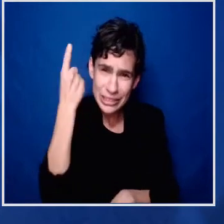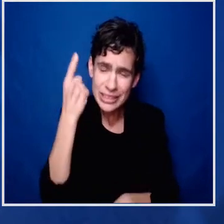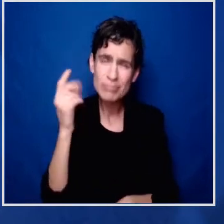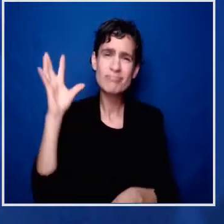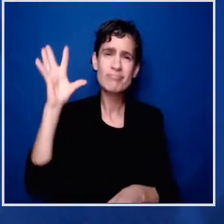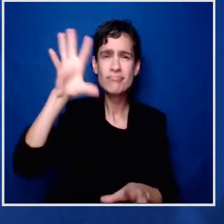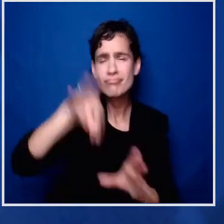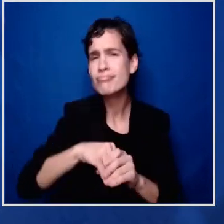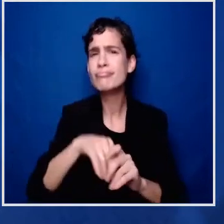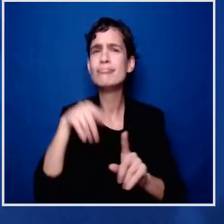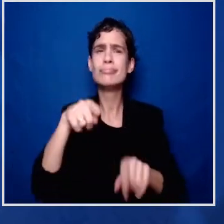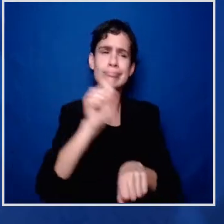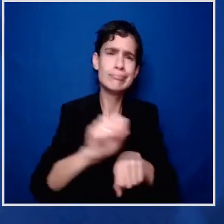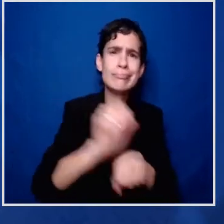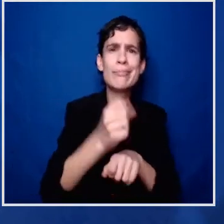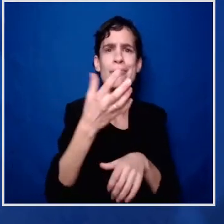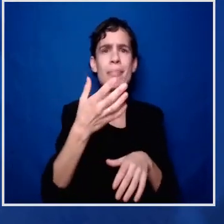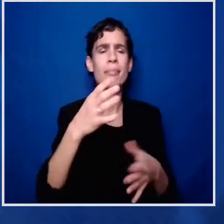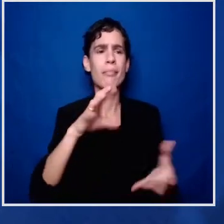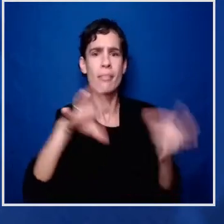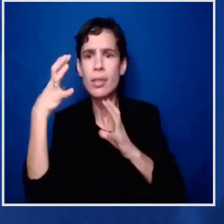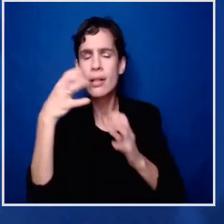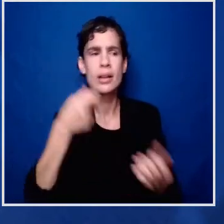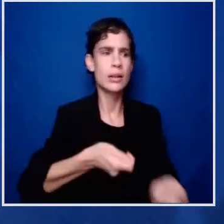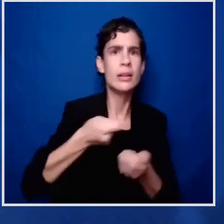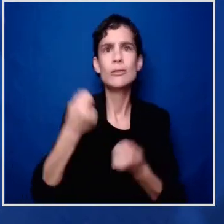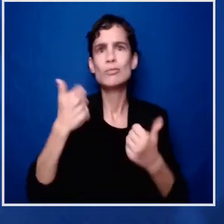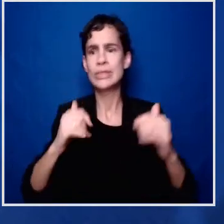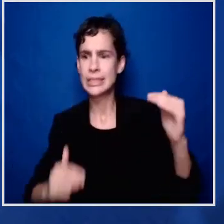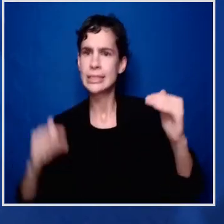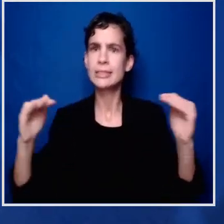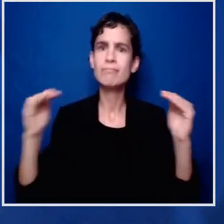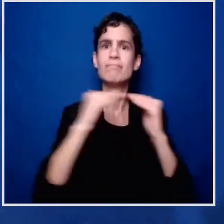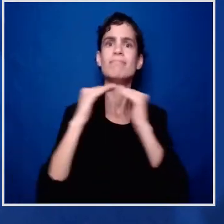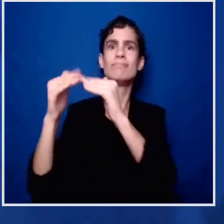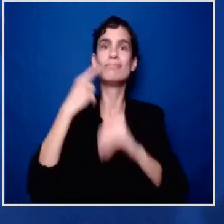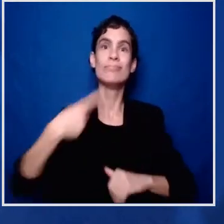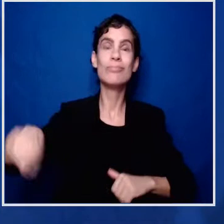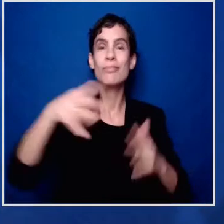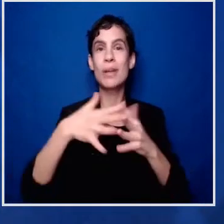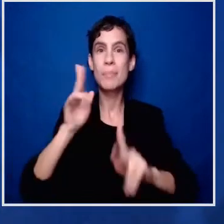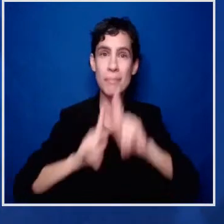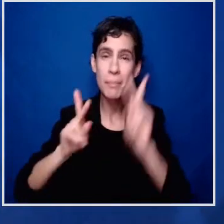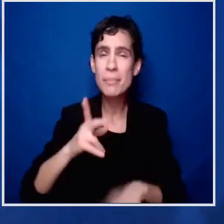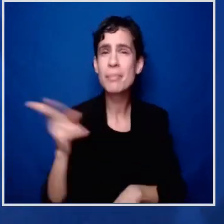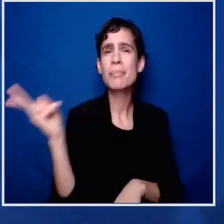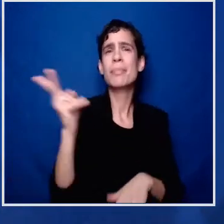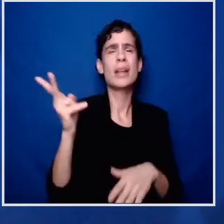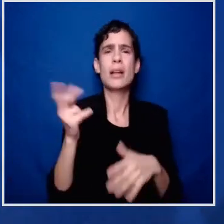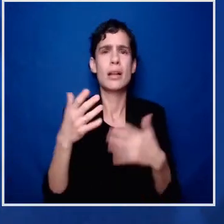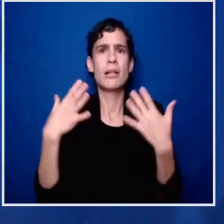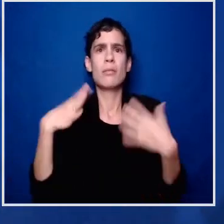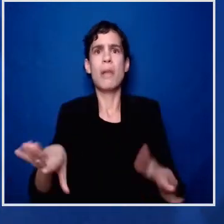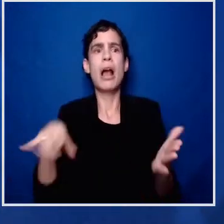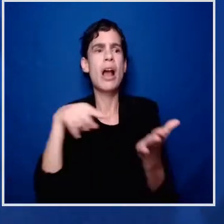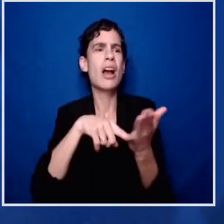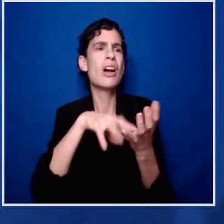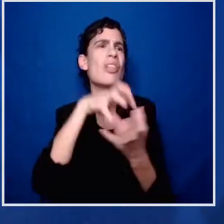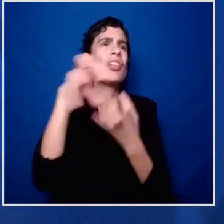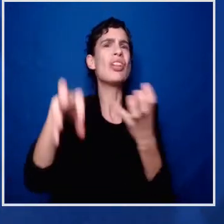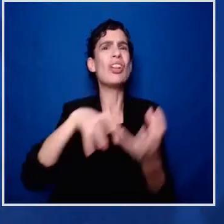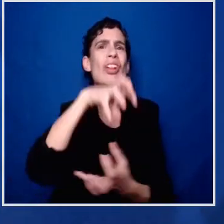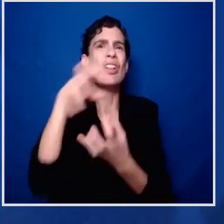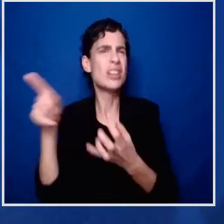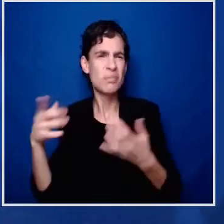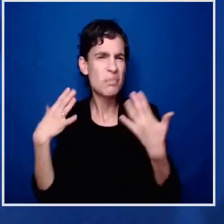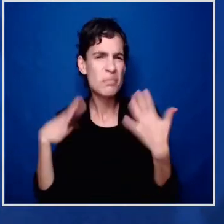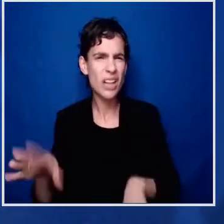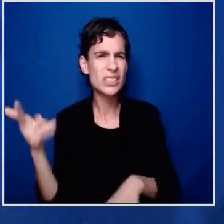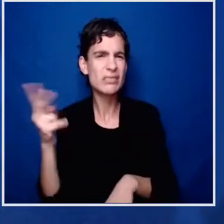THEIR COMMITMENT TO UNIFYING,